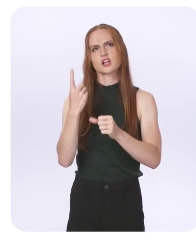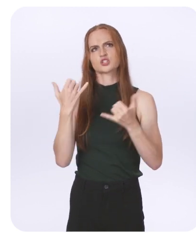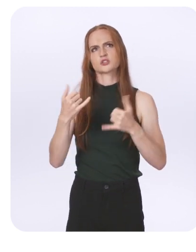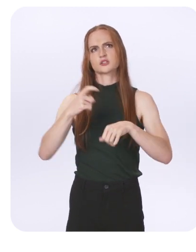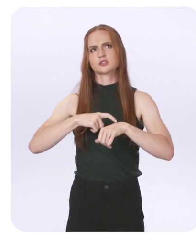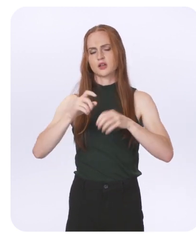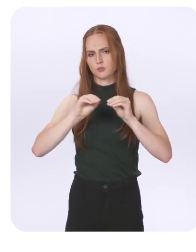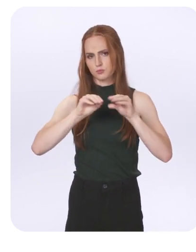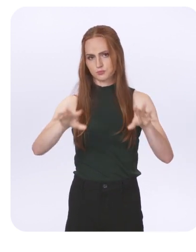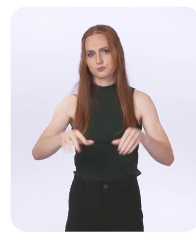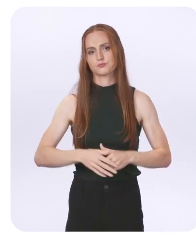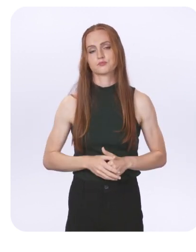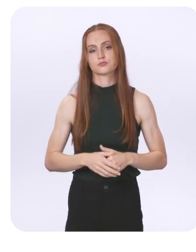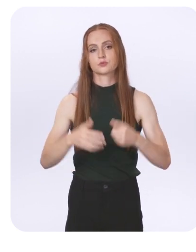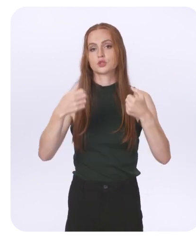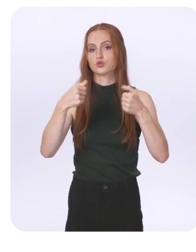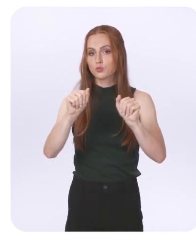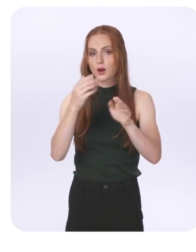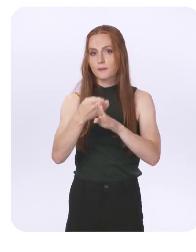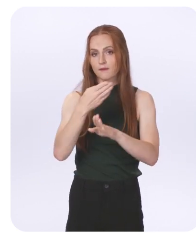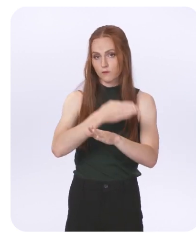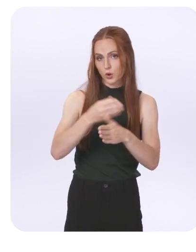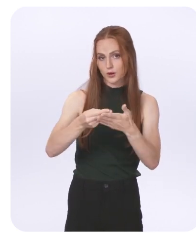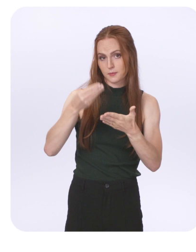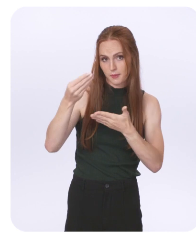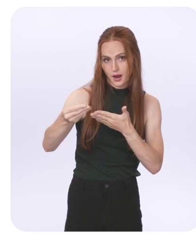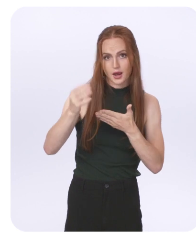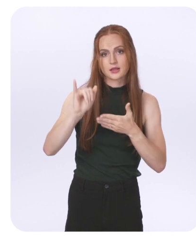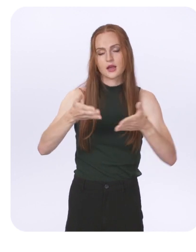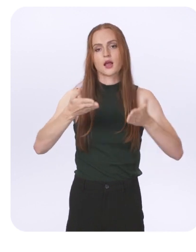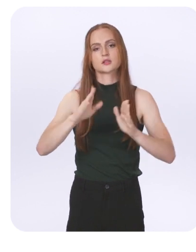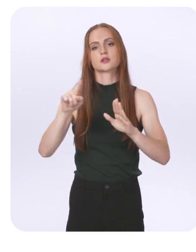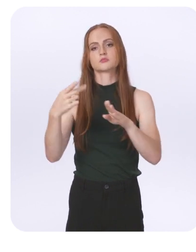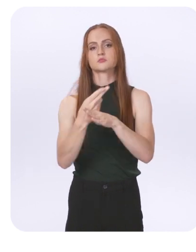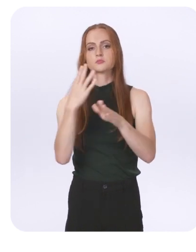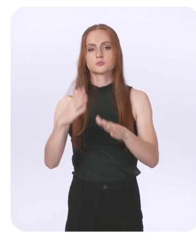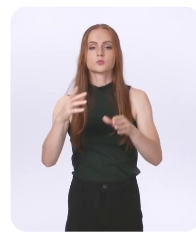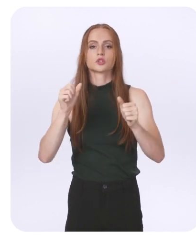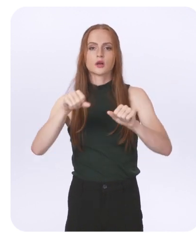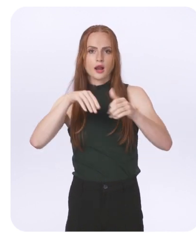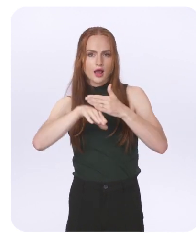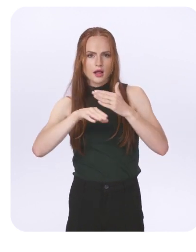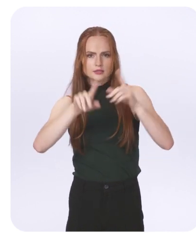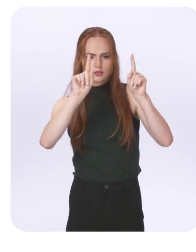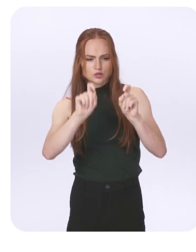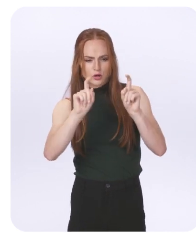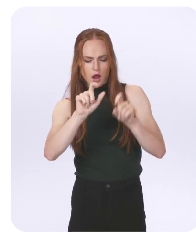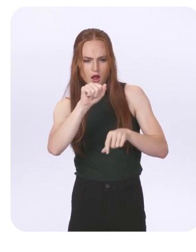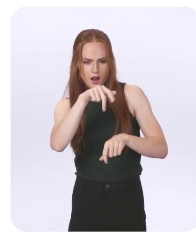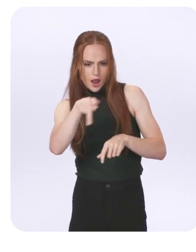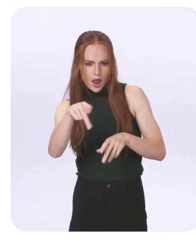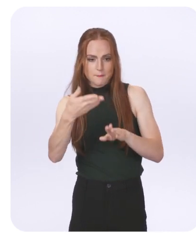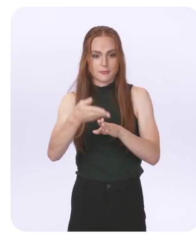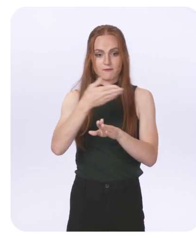You can enable trials between 10 to 30 minutes in length and run an experiment to determine if the trial helped